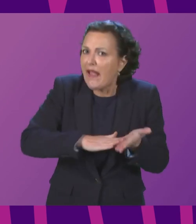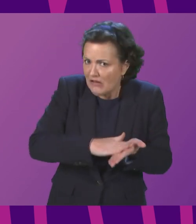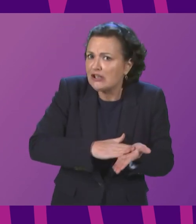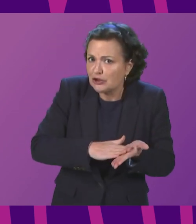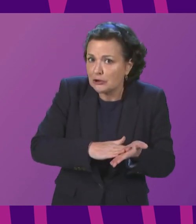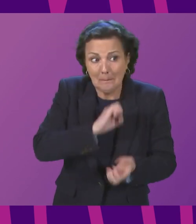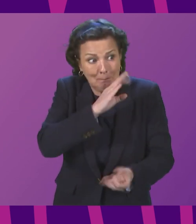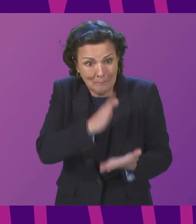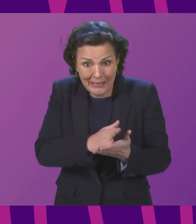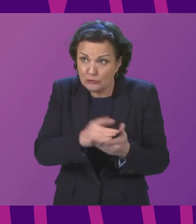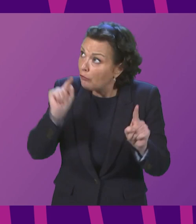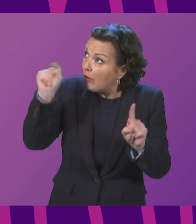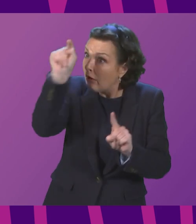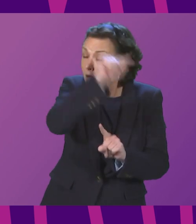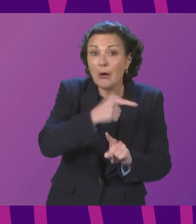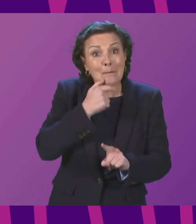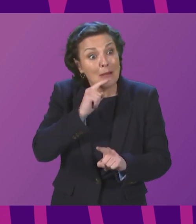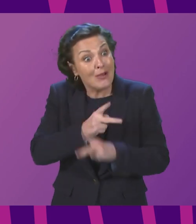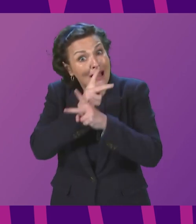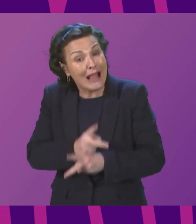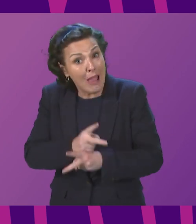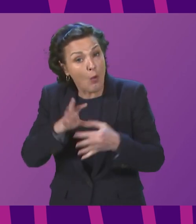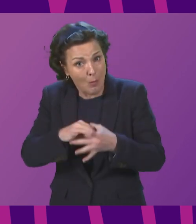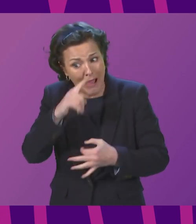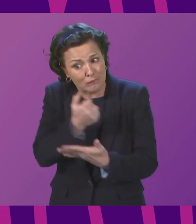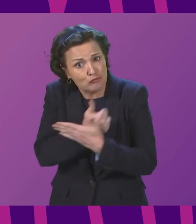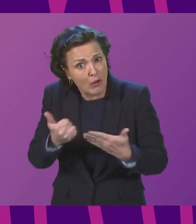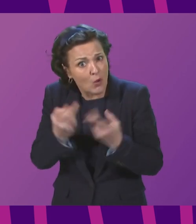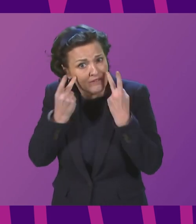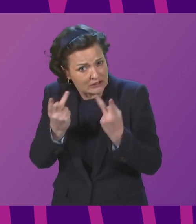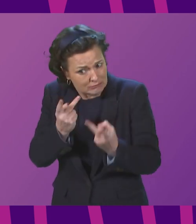in care homes can have regular visitors, as is their right?